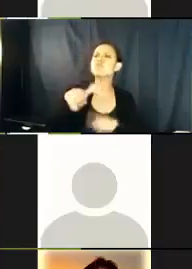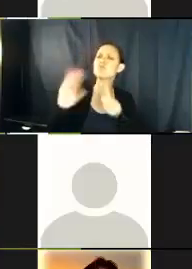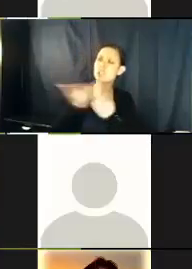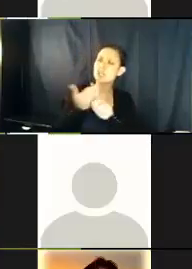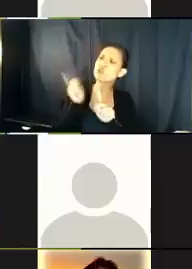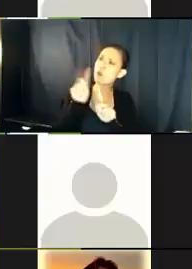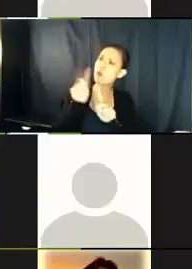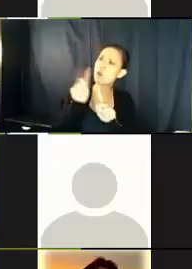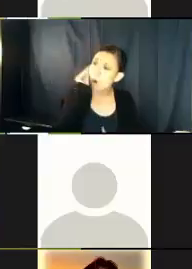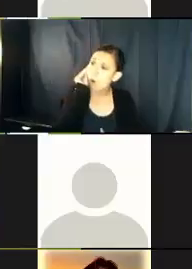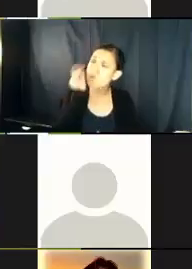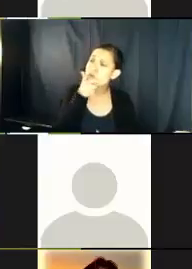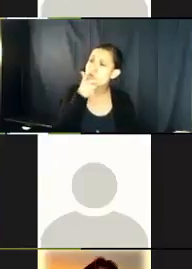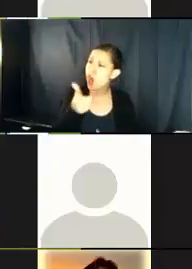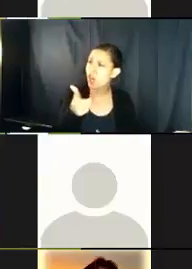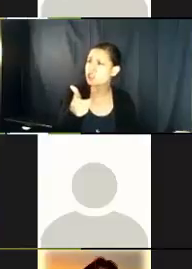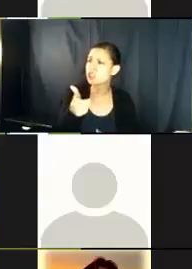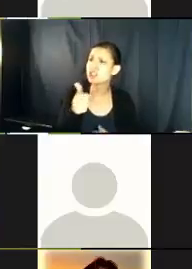to do you know 20 or 30 math problems.